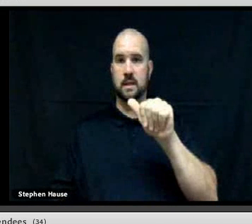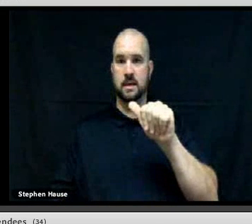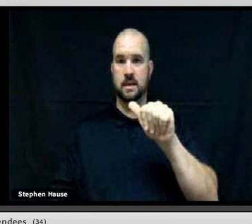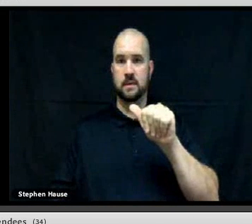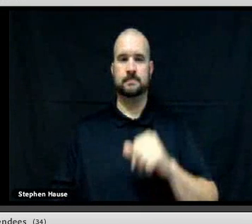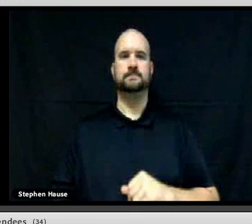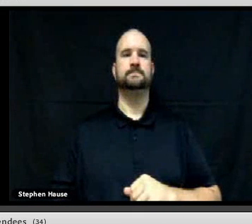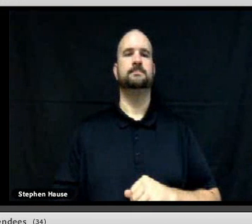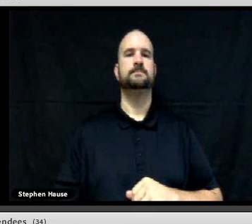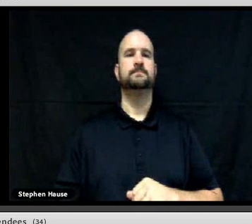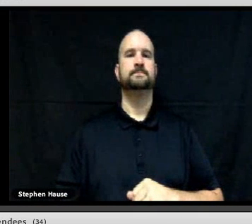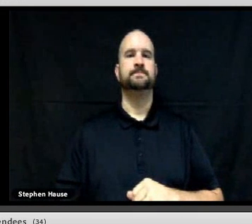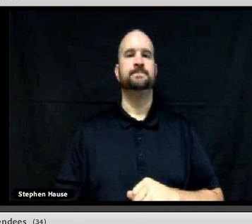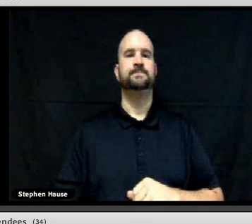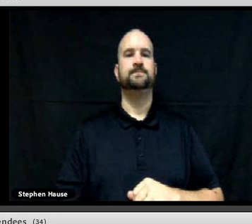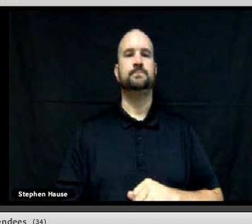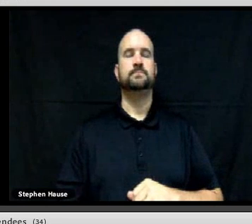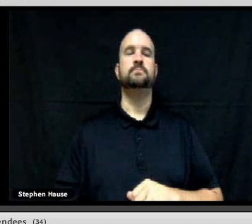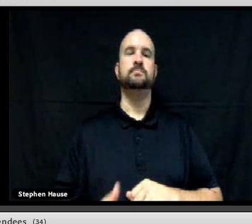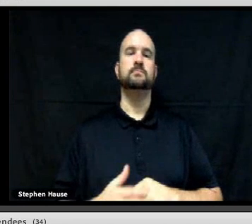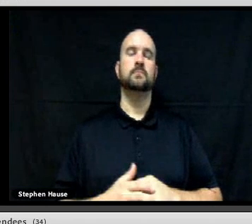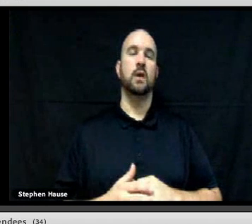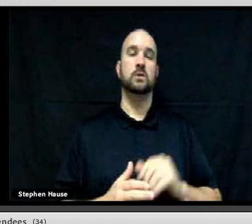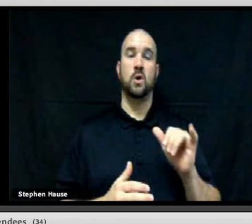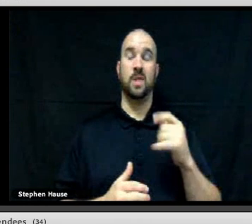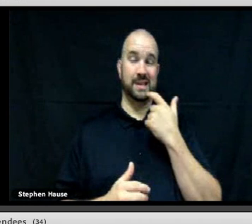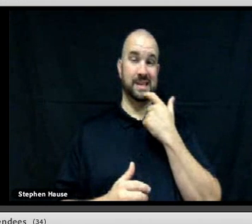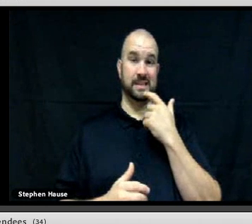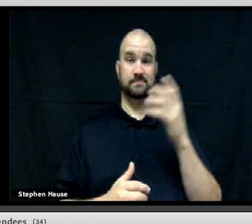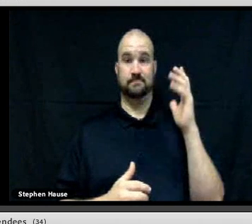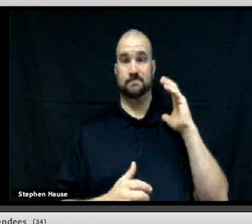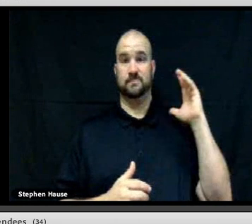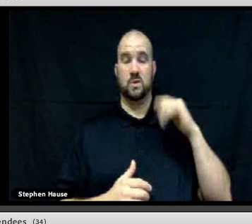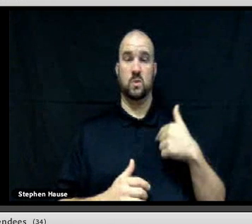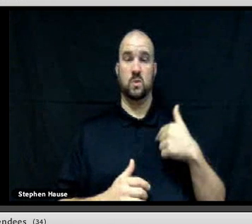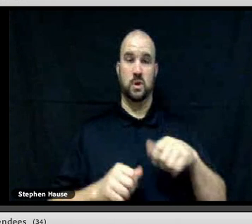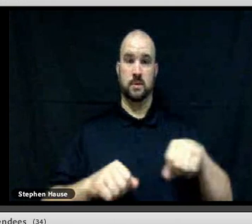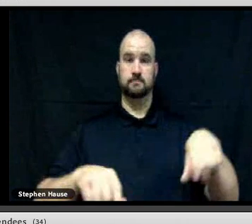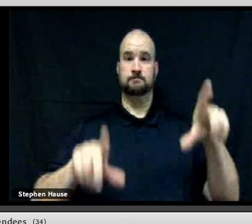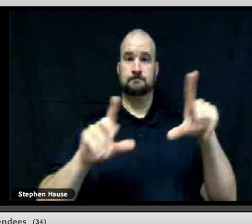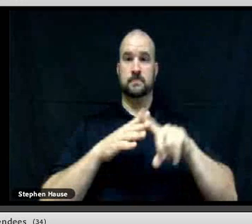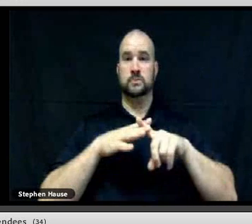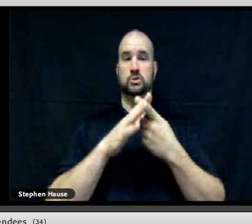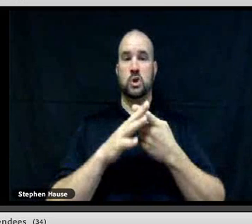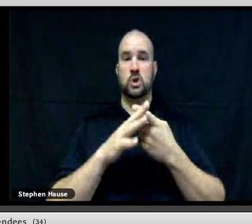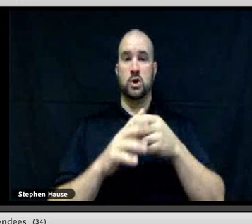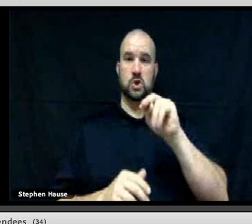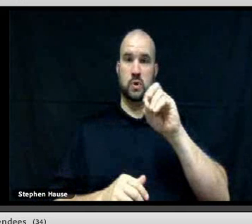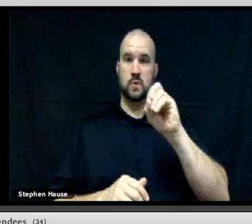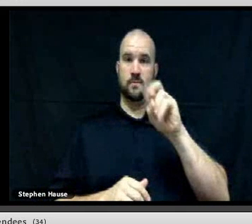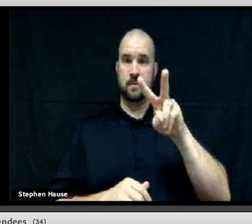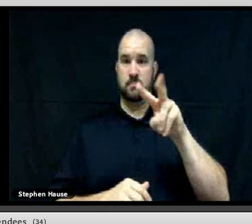So, as I said before, uh, we went live in November of last year. Um, it was 74,000 records.